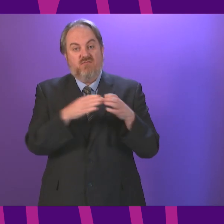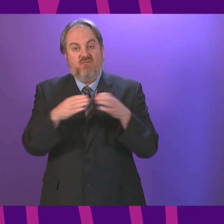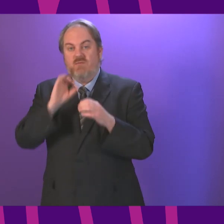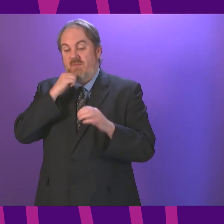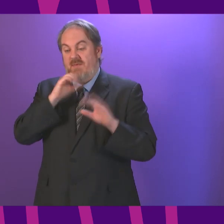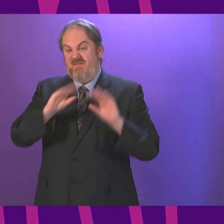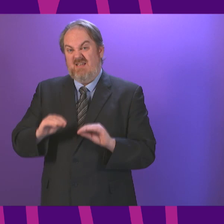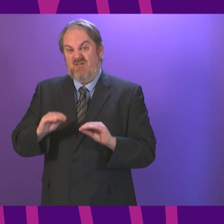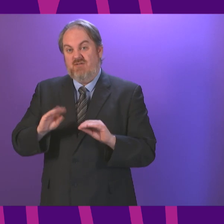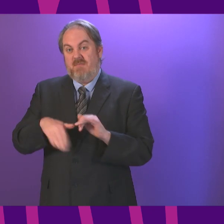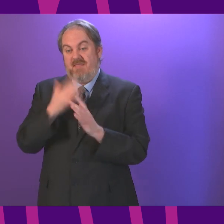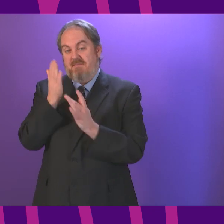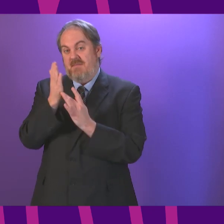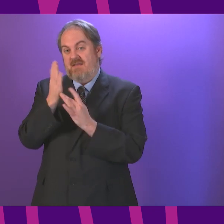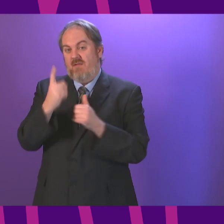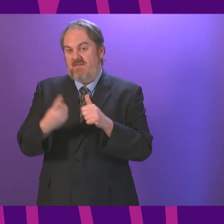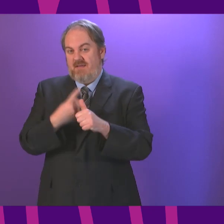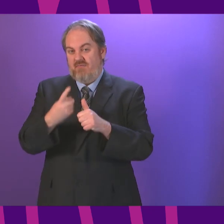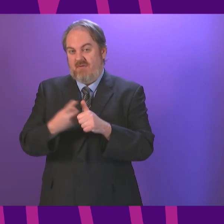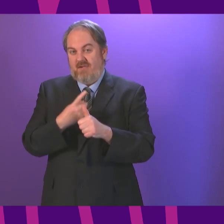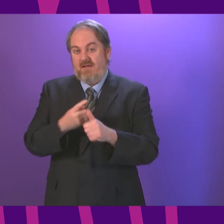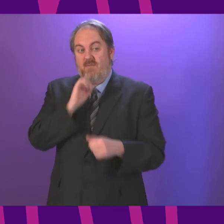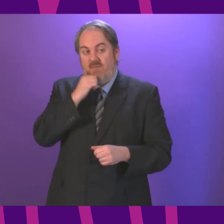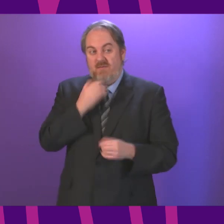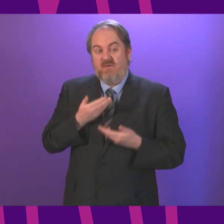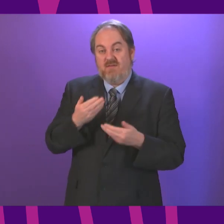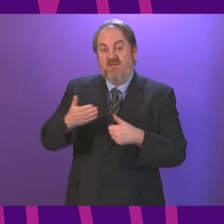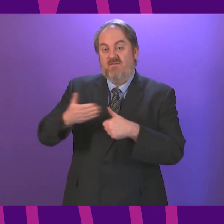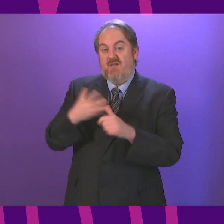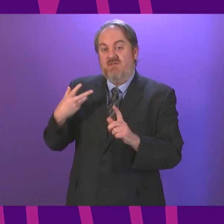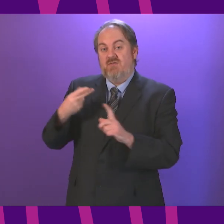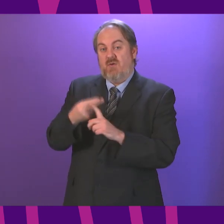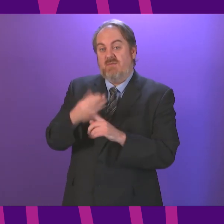supplies permitting, we will have offered a first dose to all adults by the end of July.